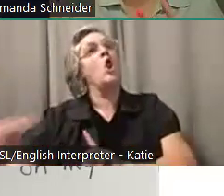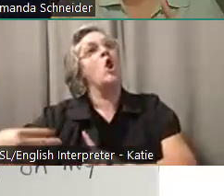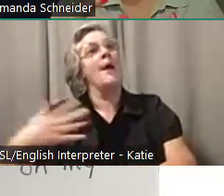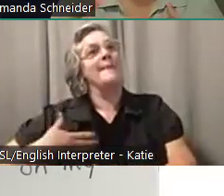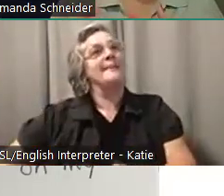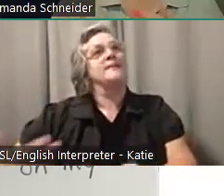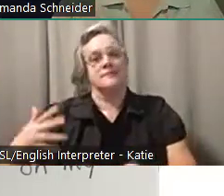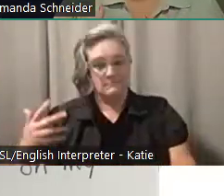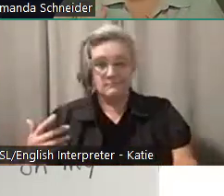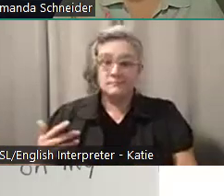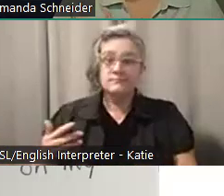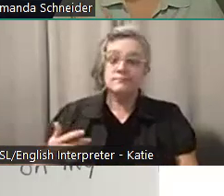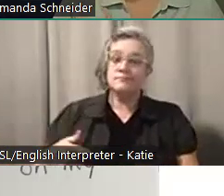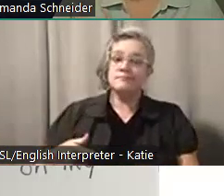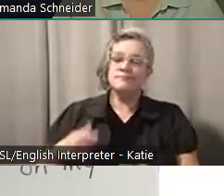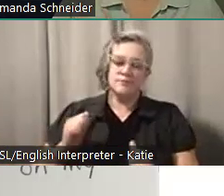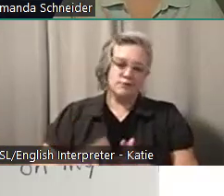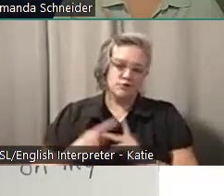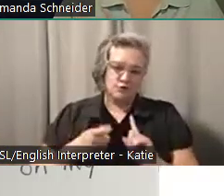And as a… it's a way to have those conversations starters.